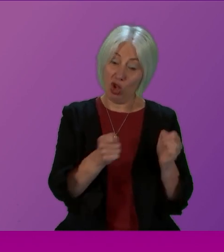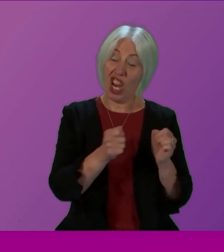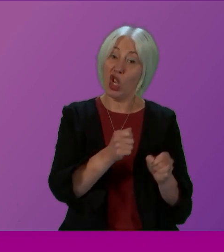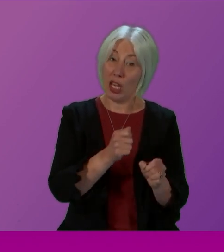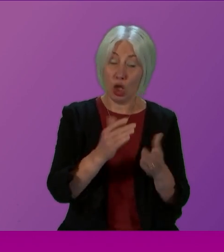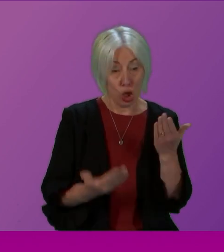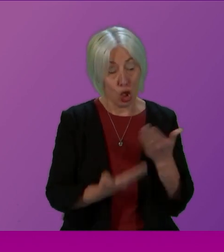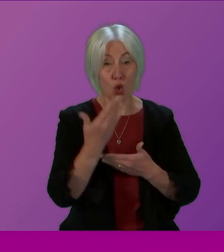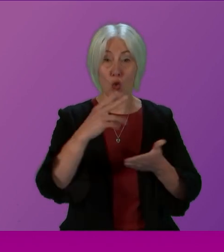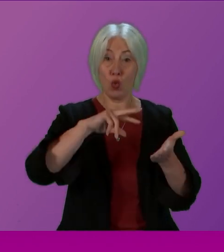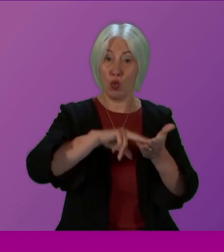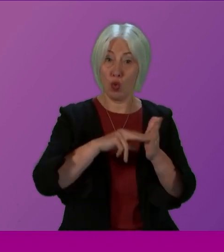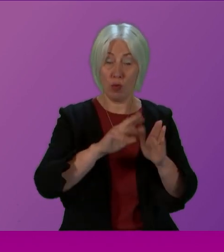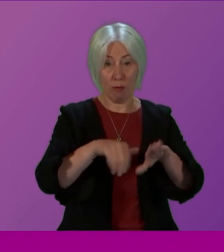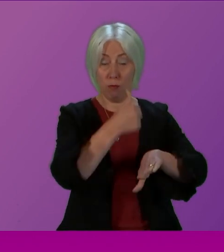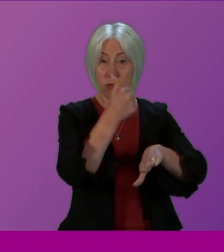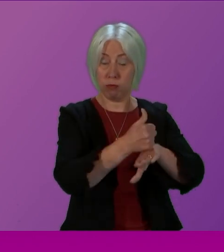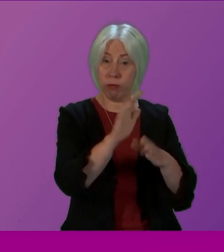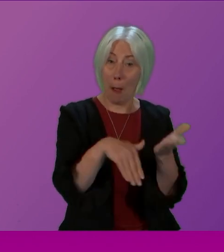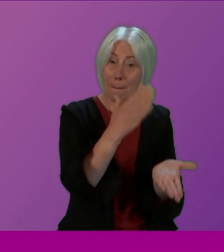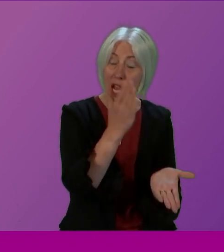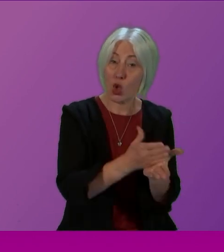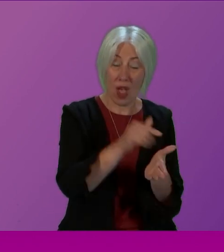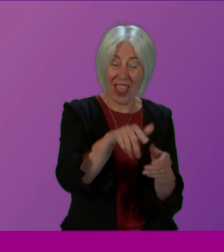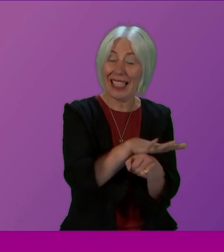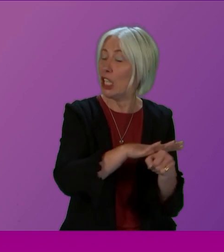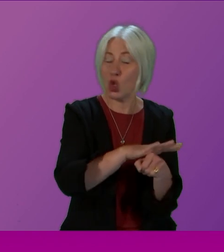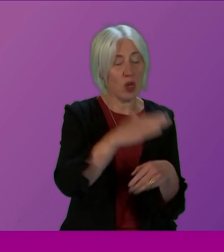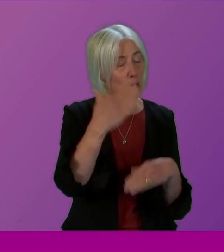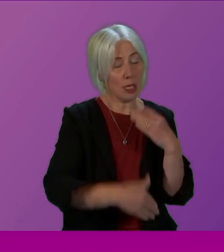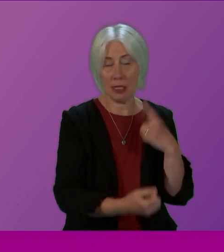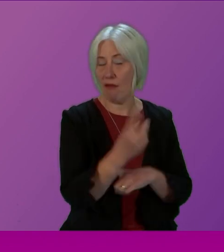New arrangements have been put in place to ensure that such a situation does not arise again.